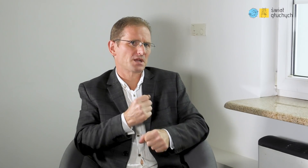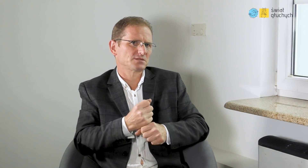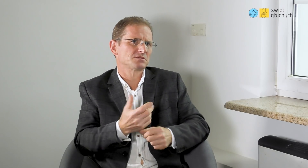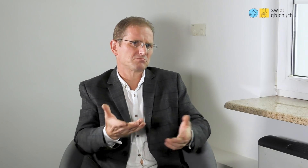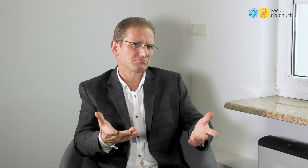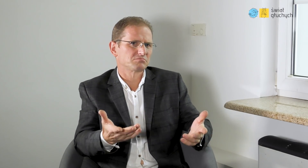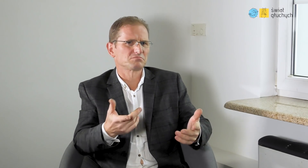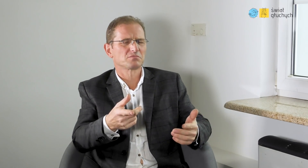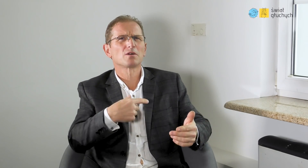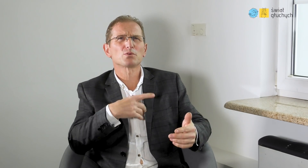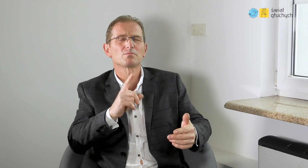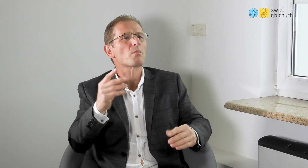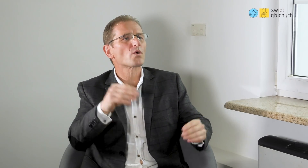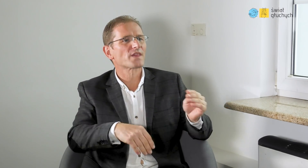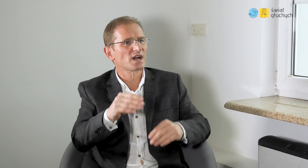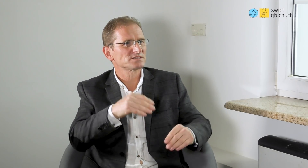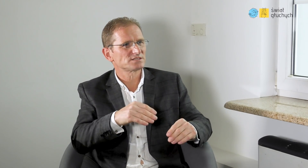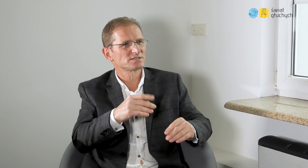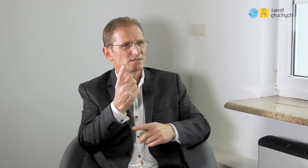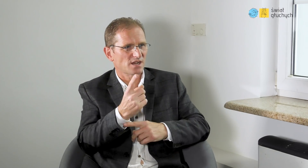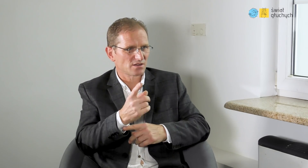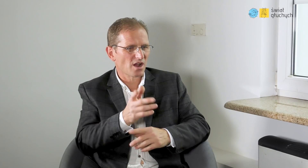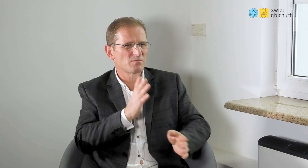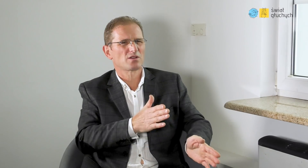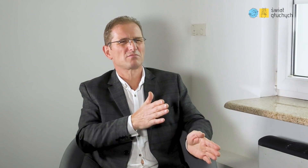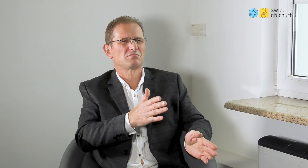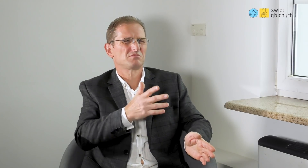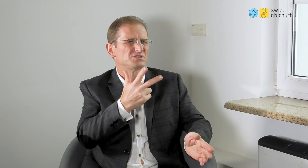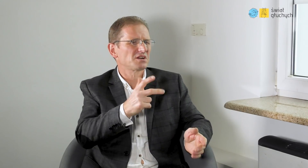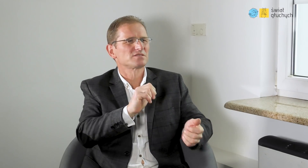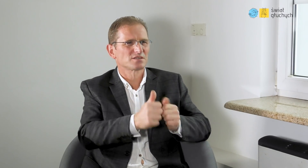I worked in tractor assembly for 3 years.